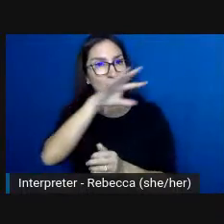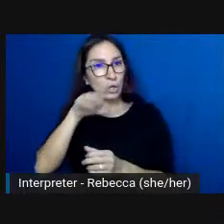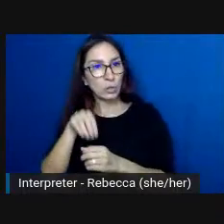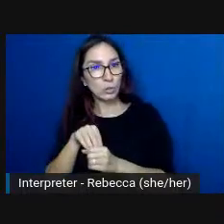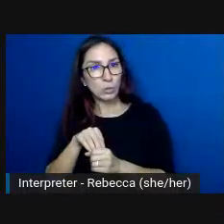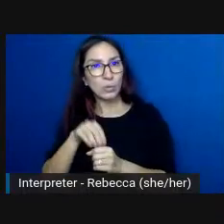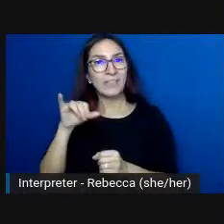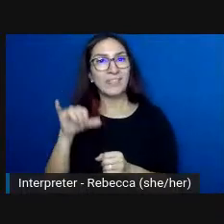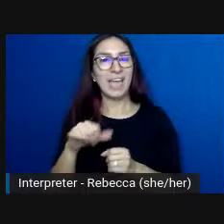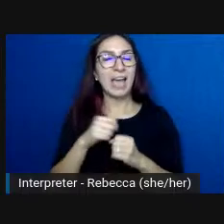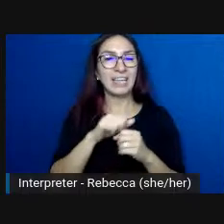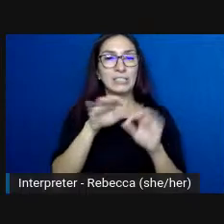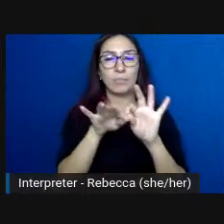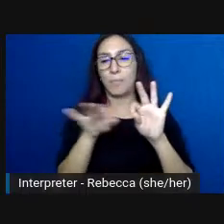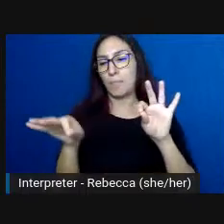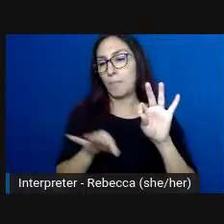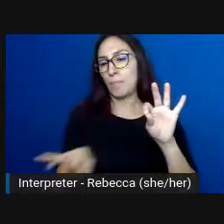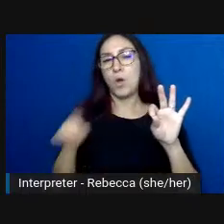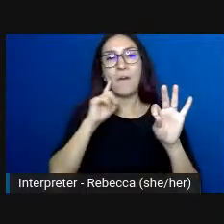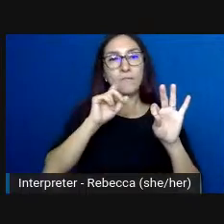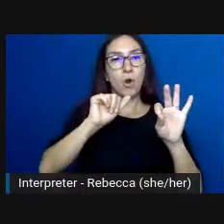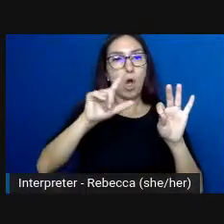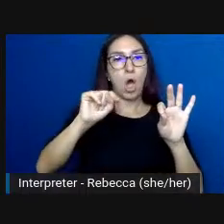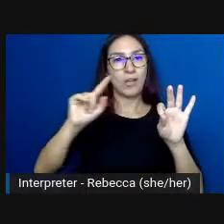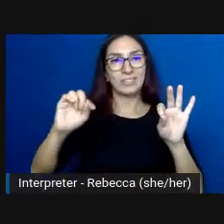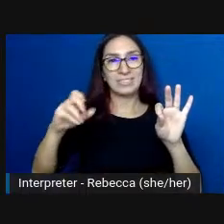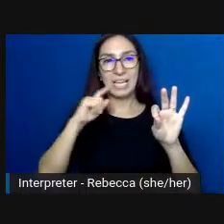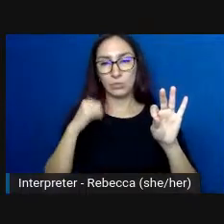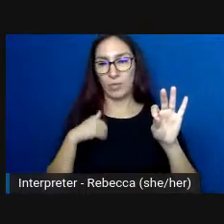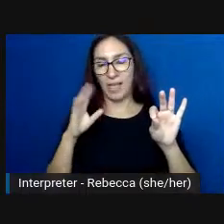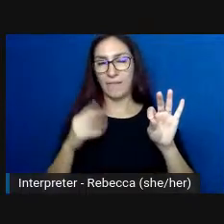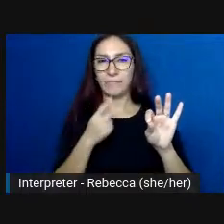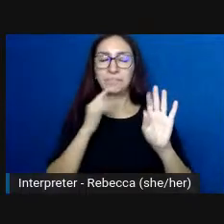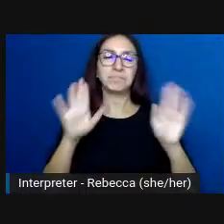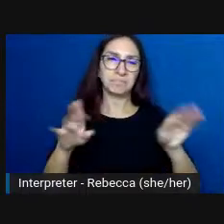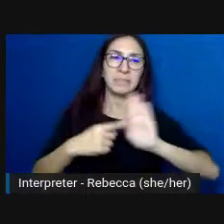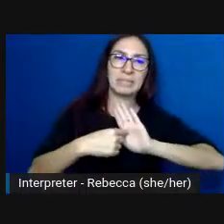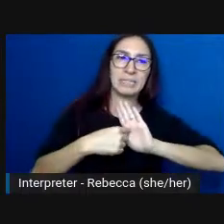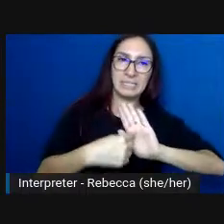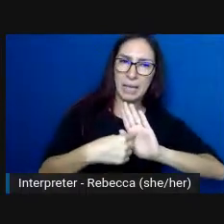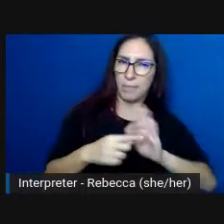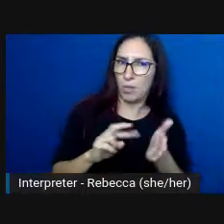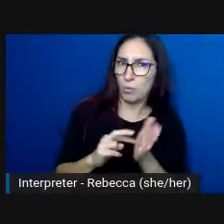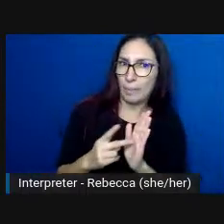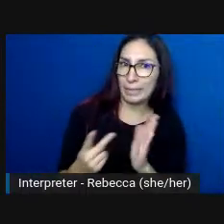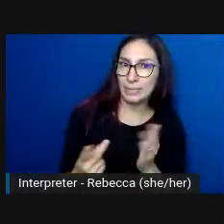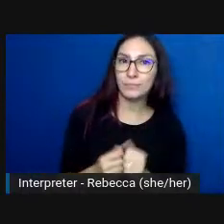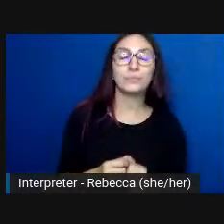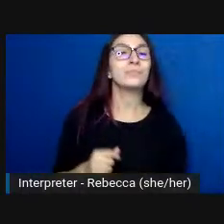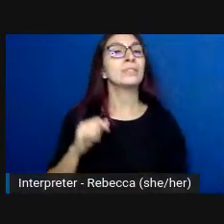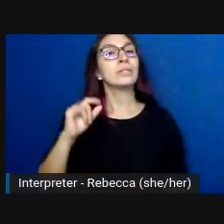It is not guaranteed a Screen Reader will pick up text within an image so include